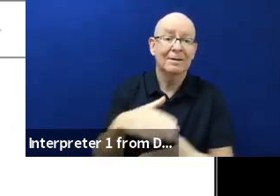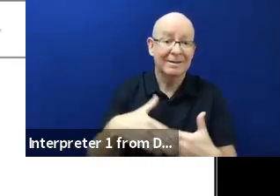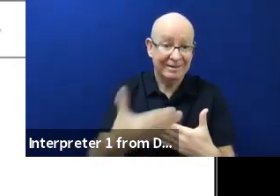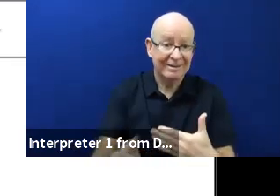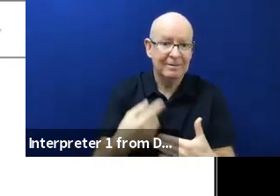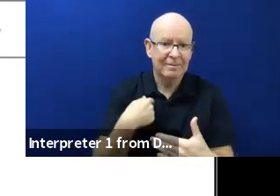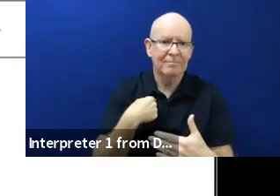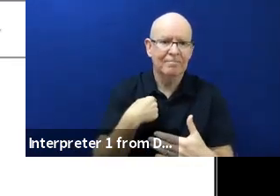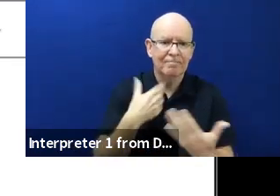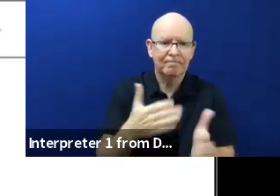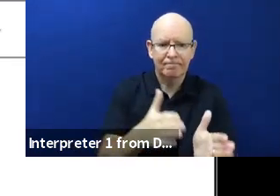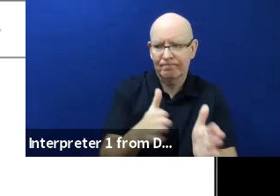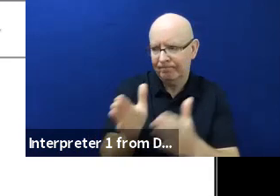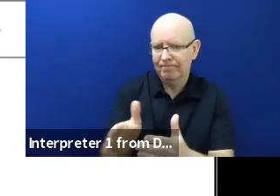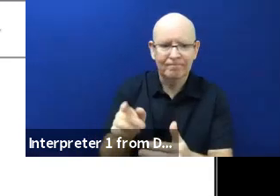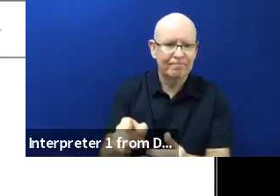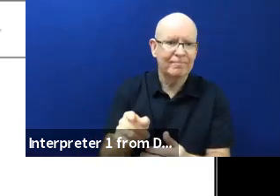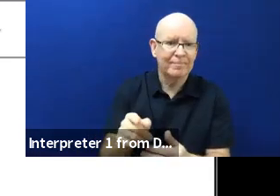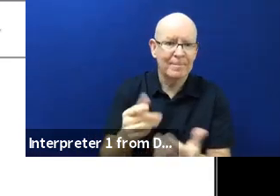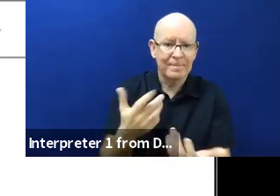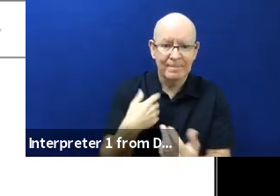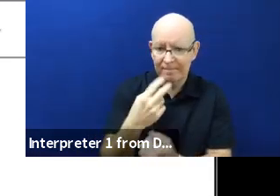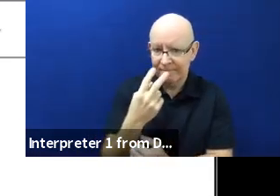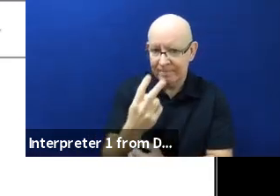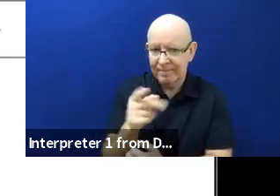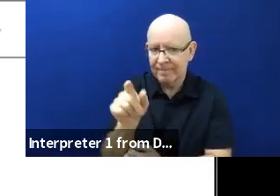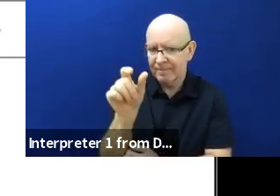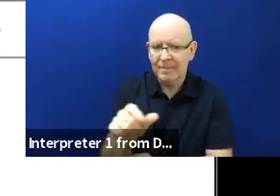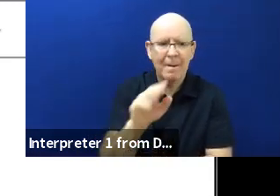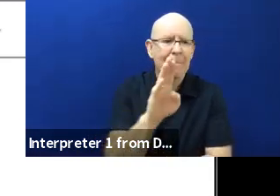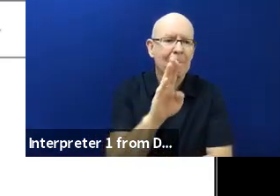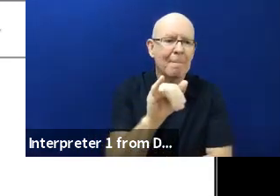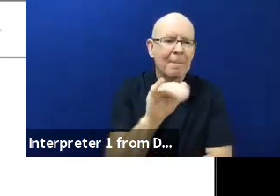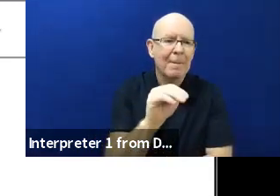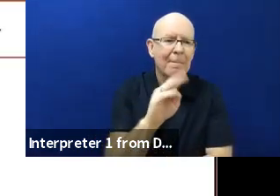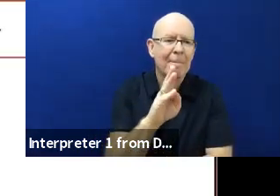programme in Indonesia. They're going to talk to us about a survey and some data collection